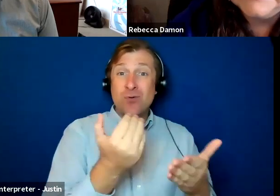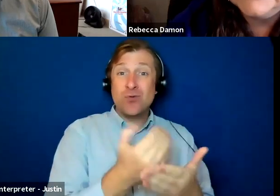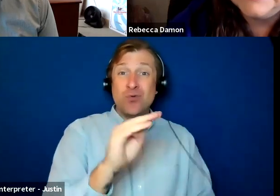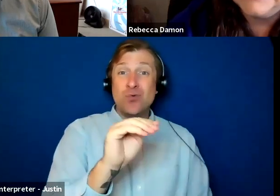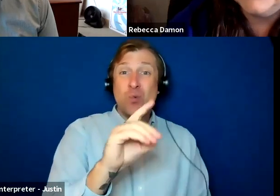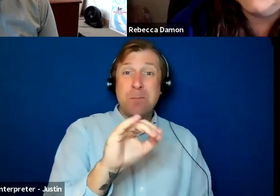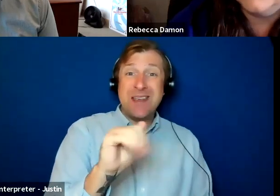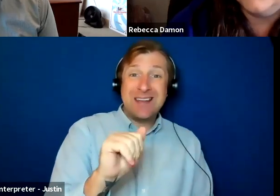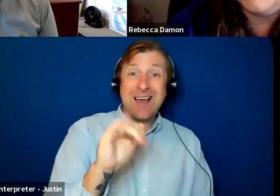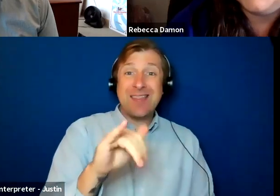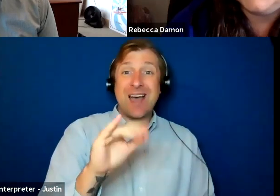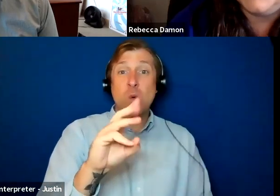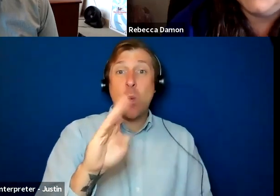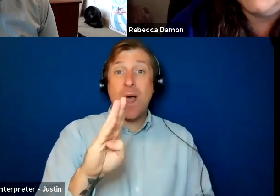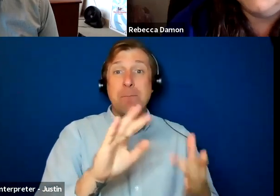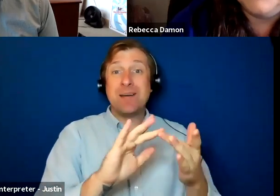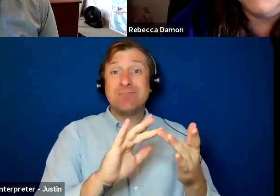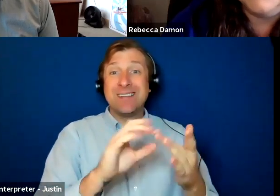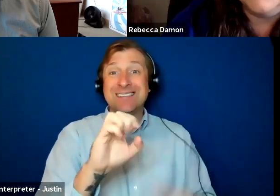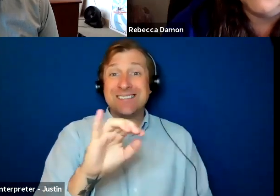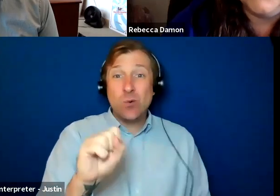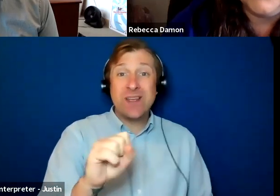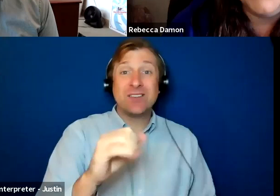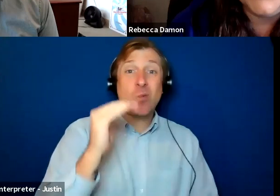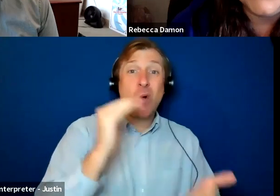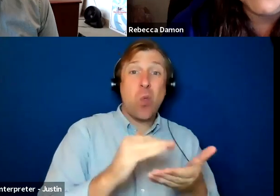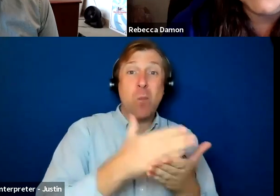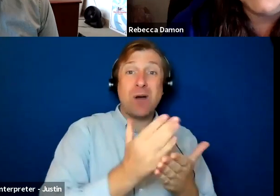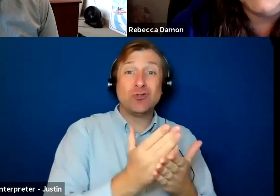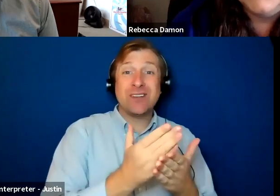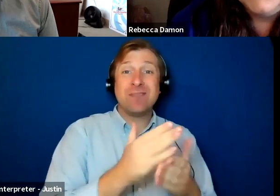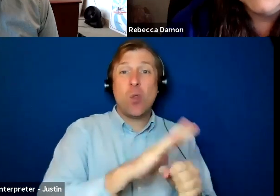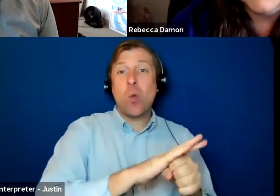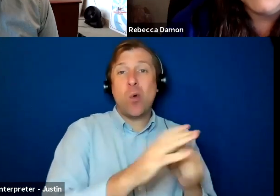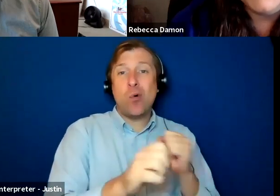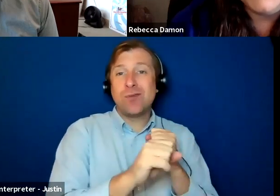and low budget, local commercials? And is there going to be